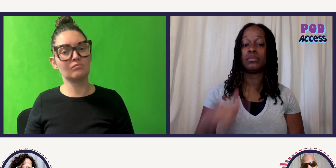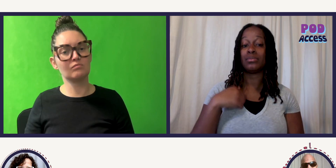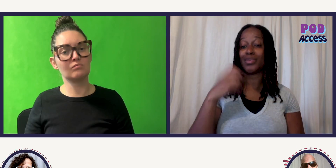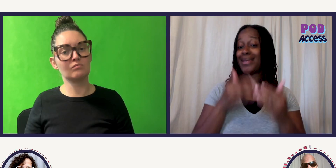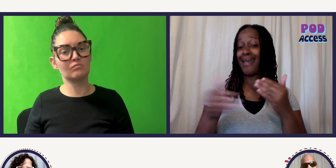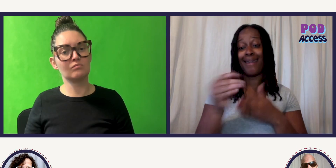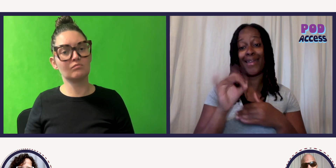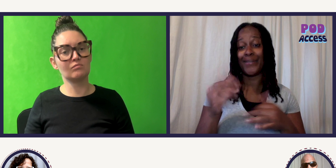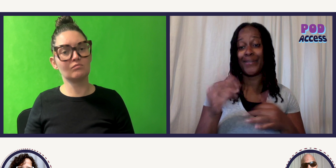I was ahead of the game.